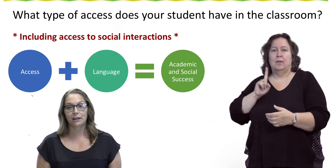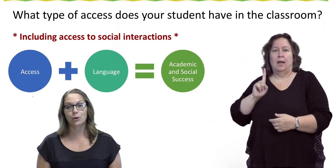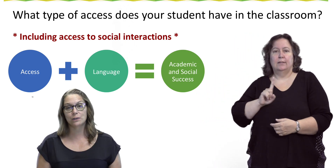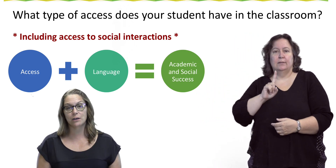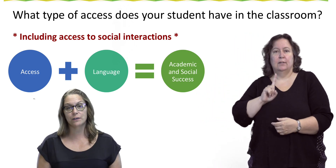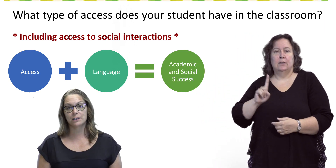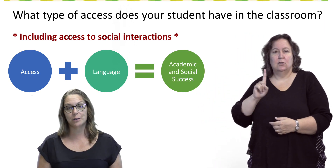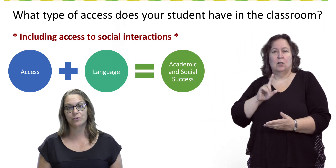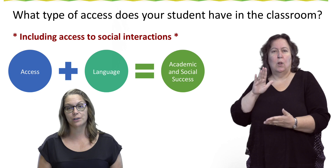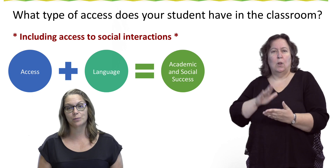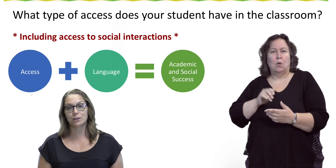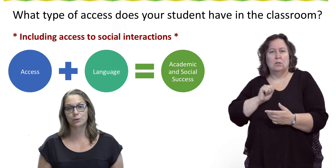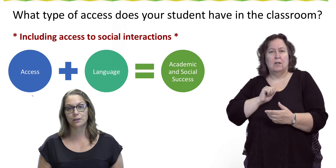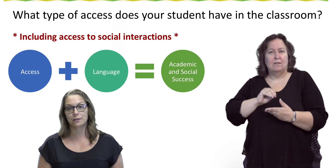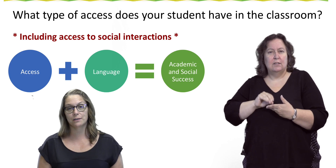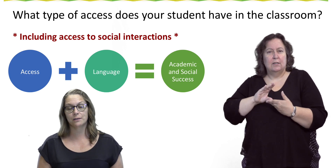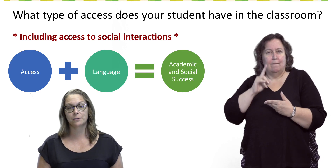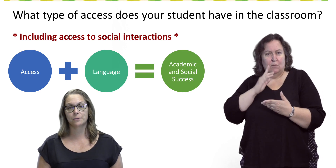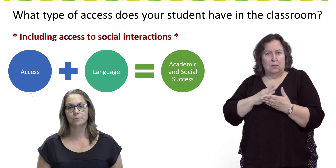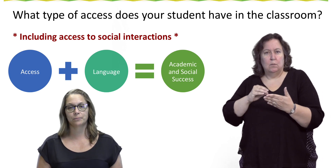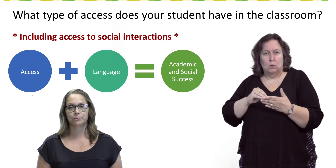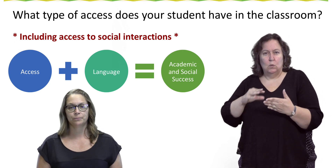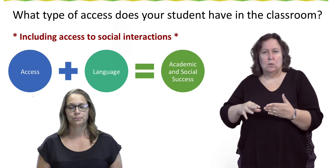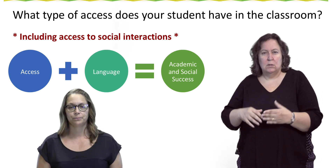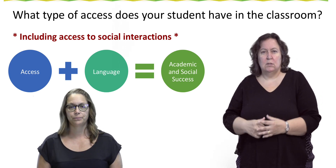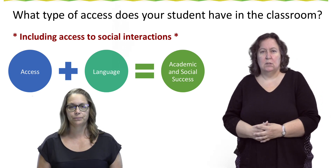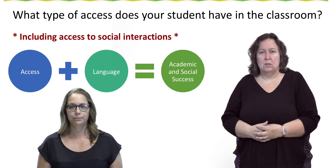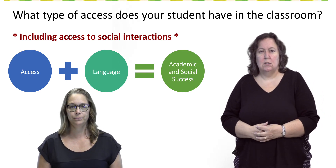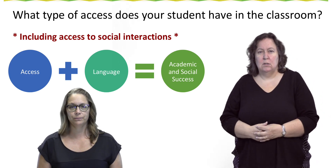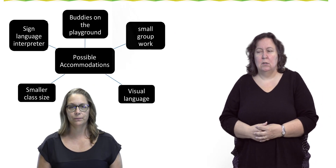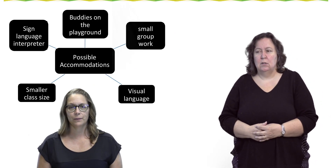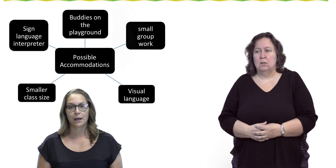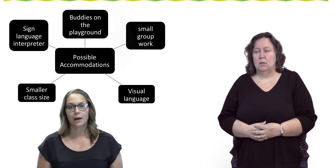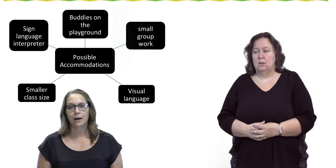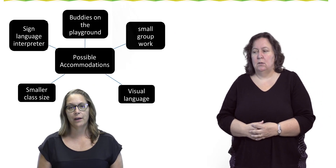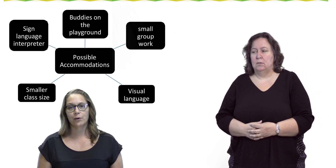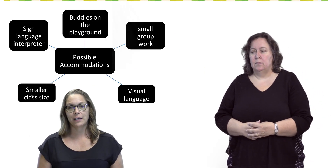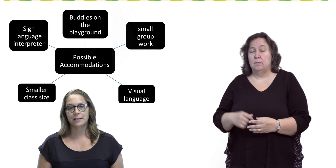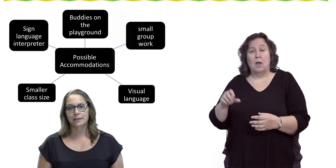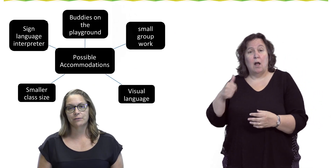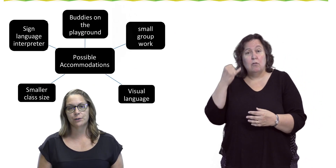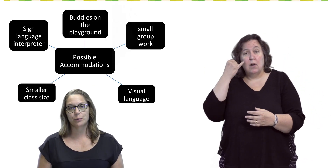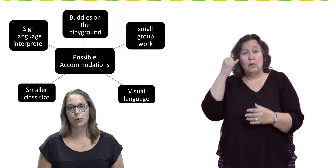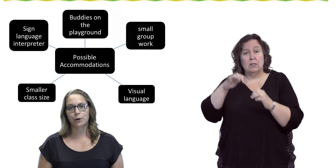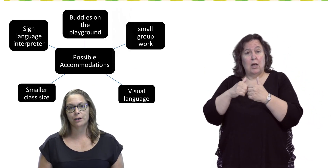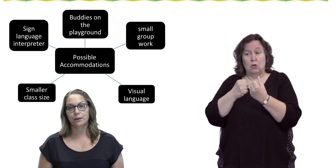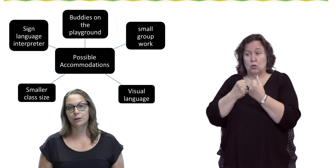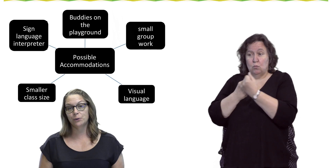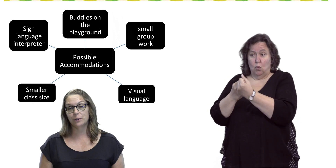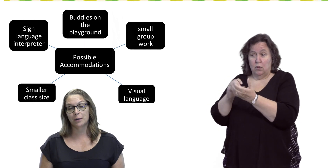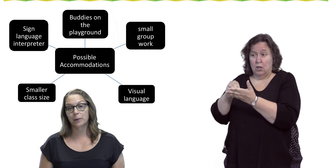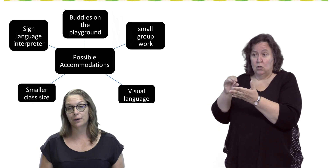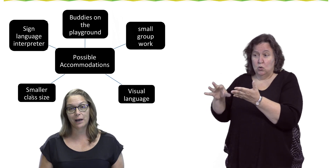and low self-esteem for some students. Other ideas for support include,